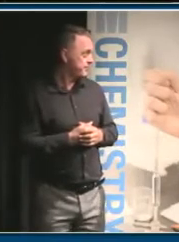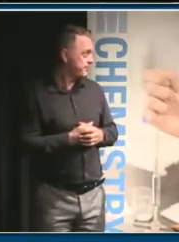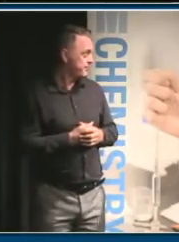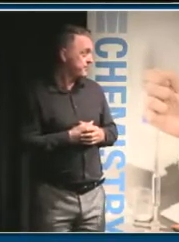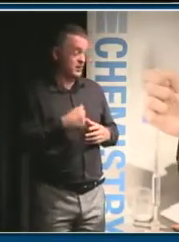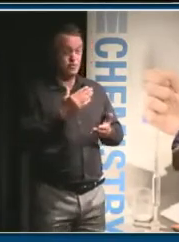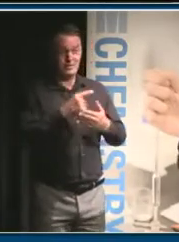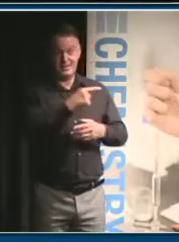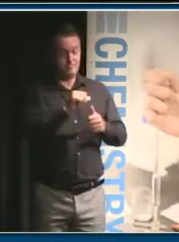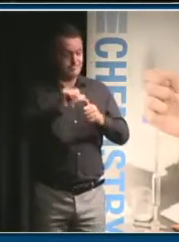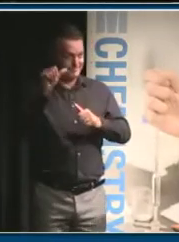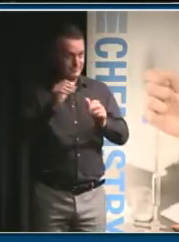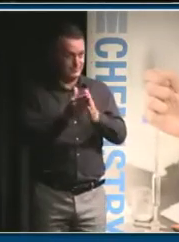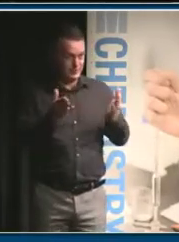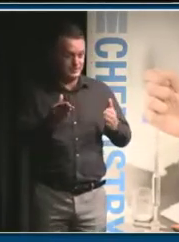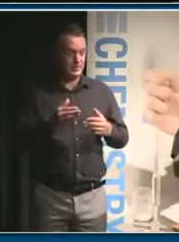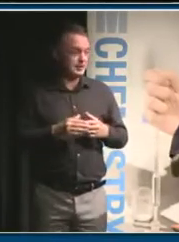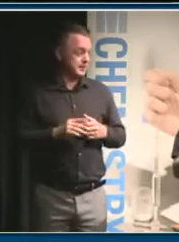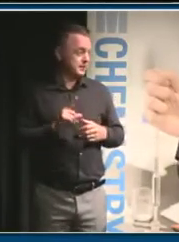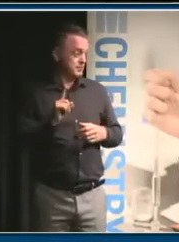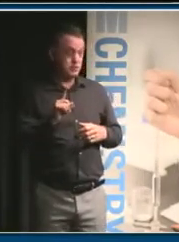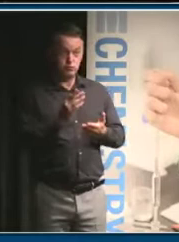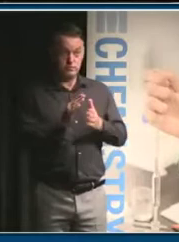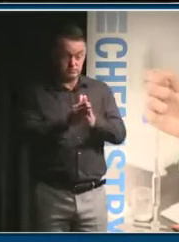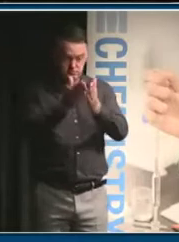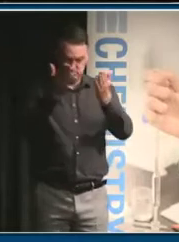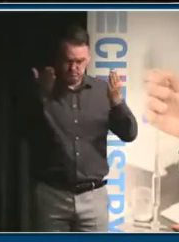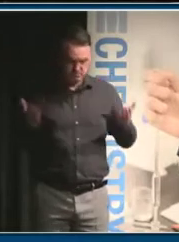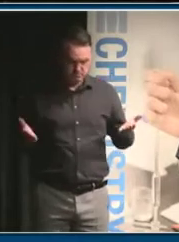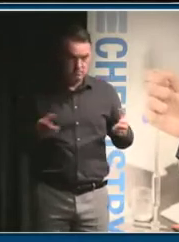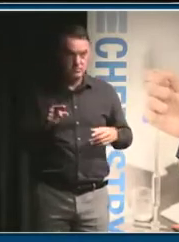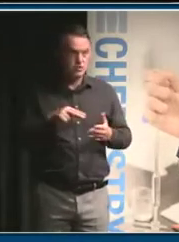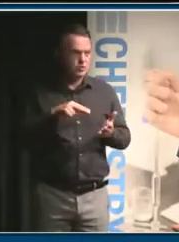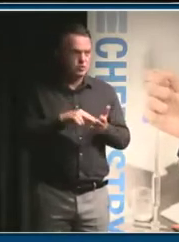But this book you know you open it up and you're waiting for something earth shaking